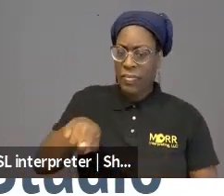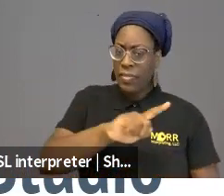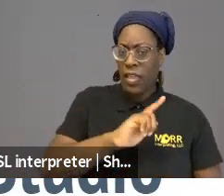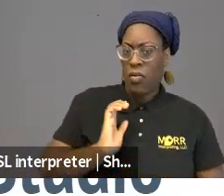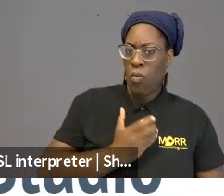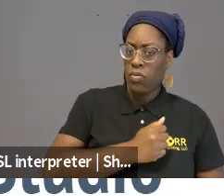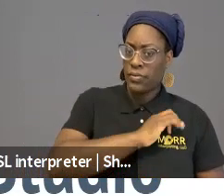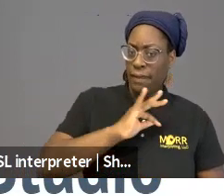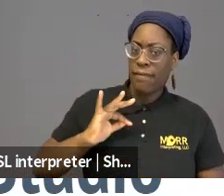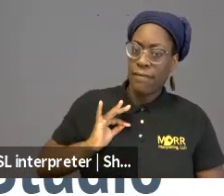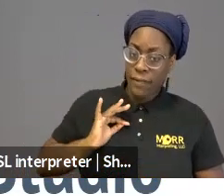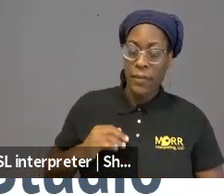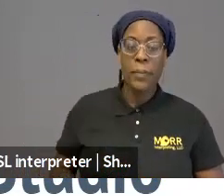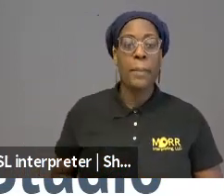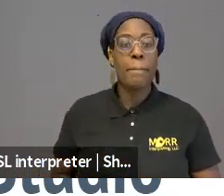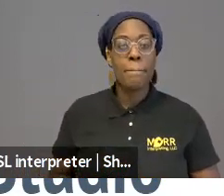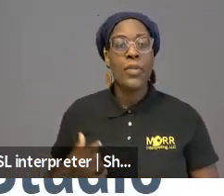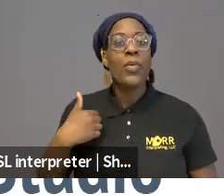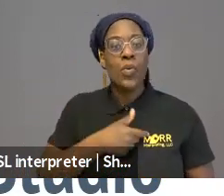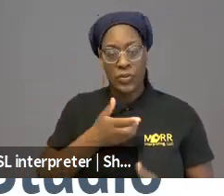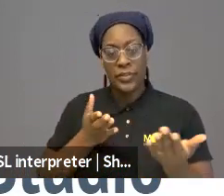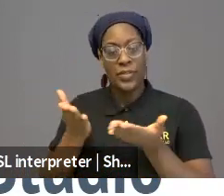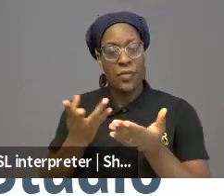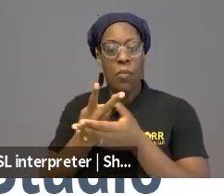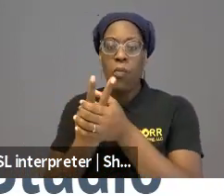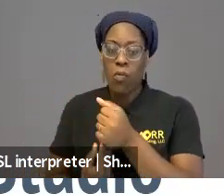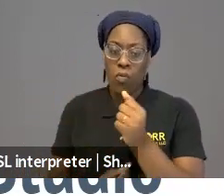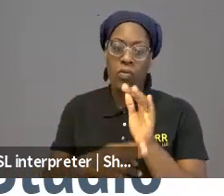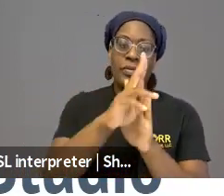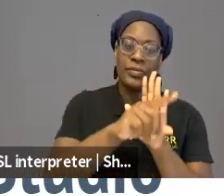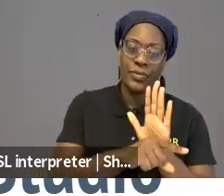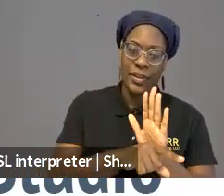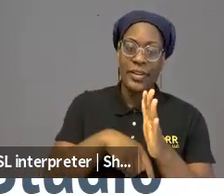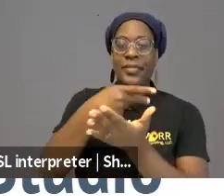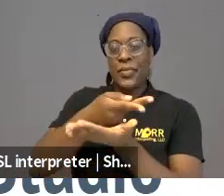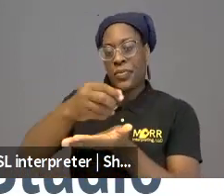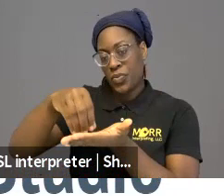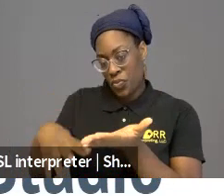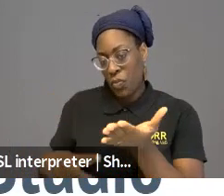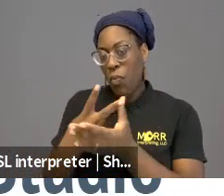both undergraduate and graduate students. And some graduate students do prefer to work with a fellow